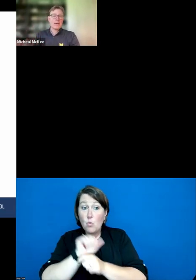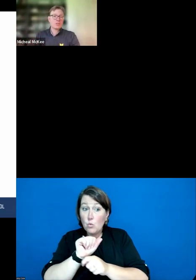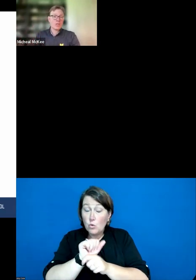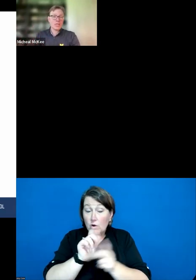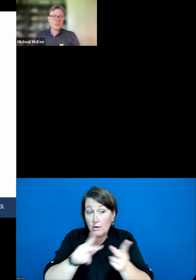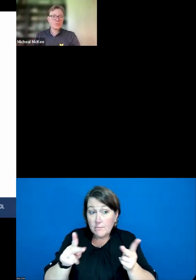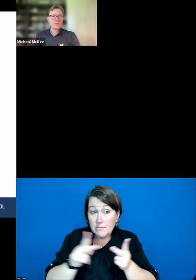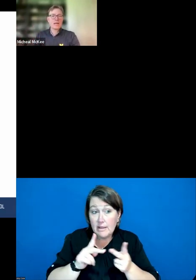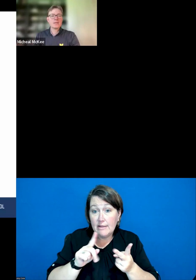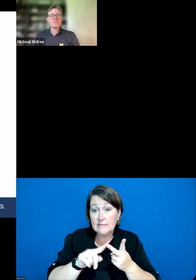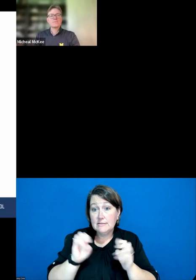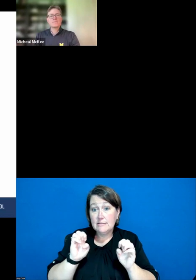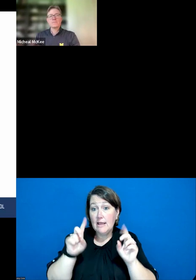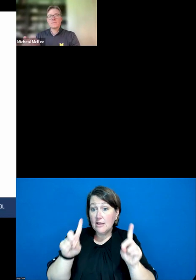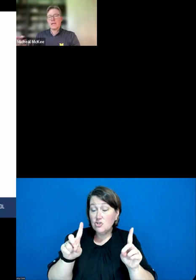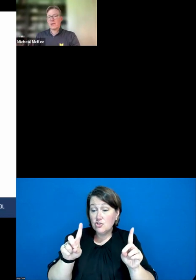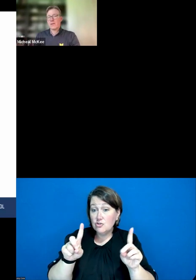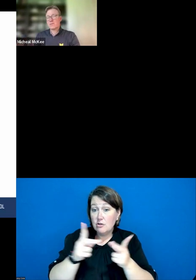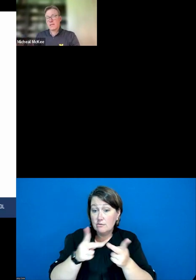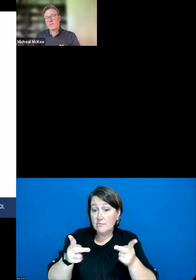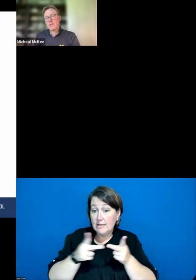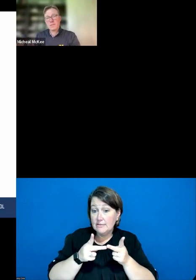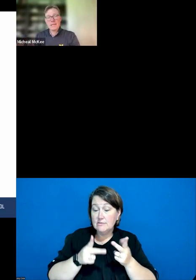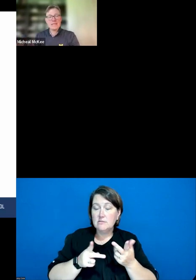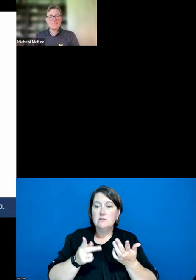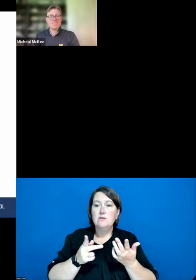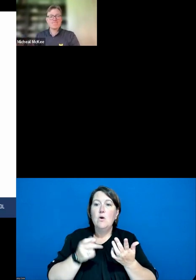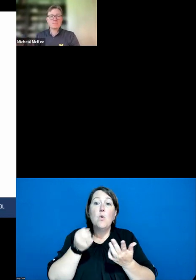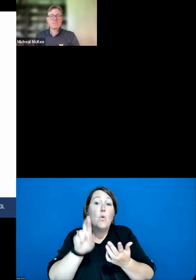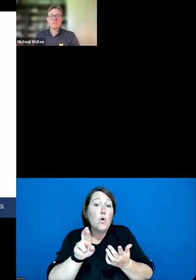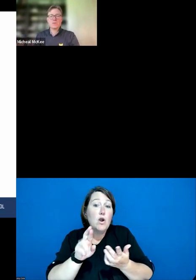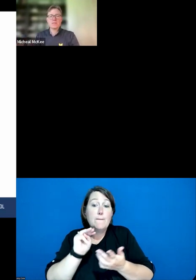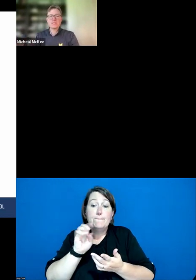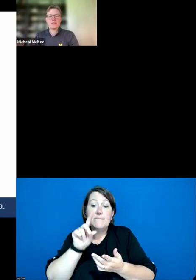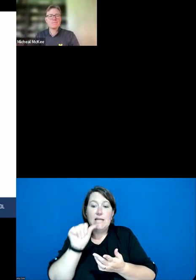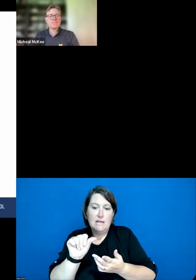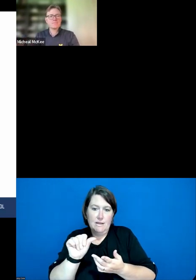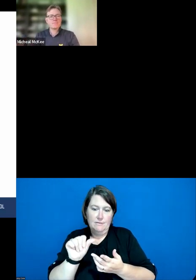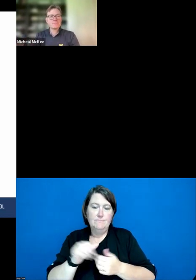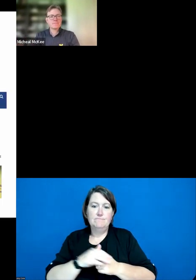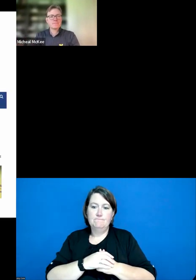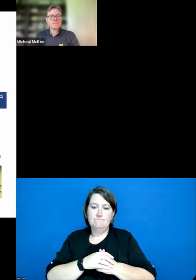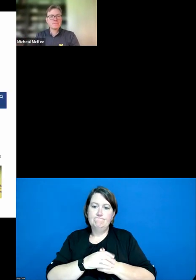educational setting, and also even in the media. So let's go to the next slide.